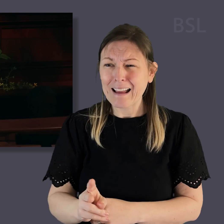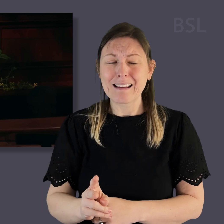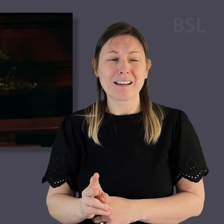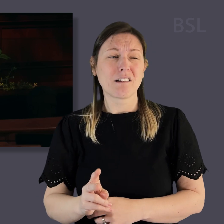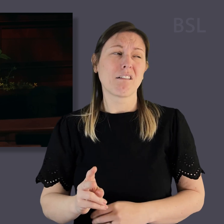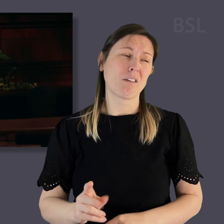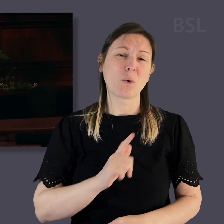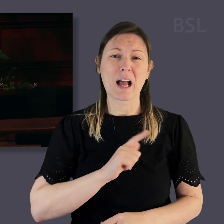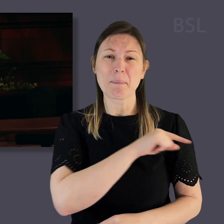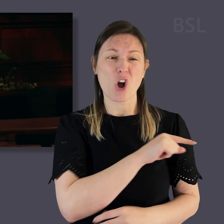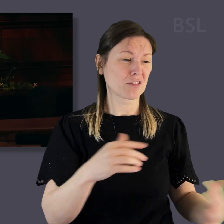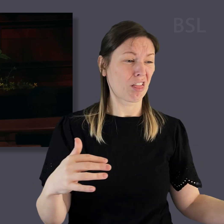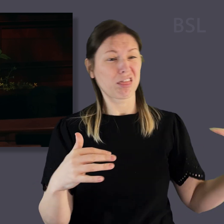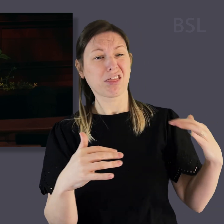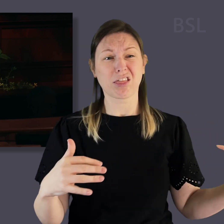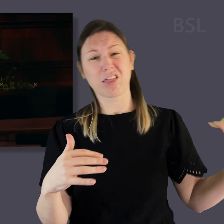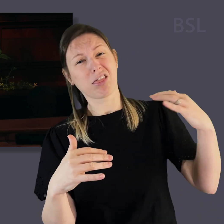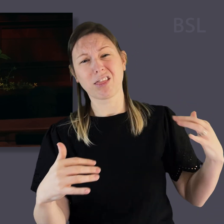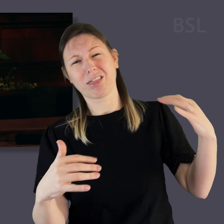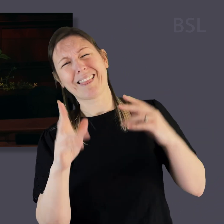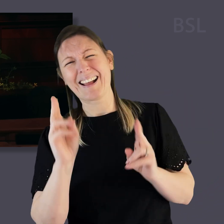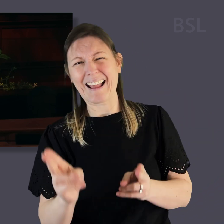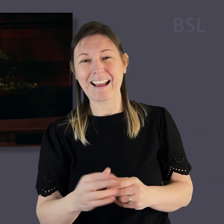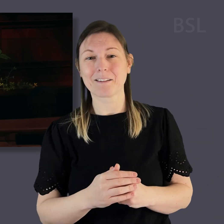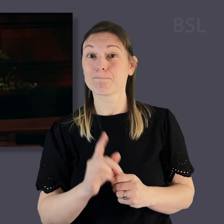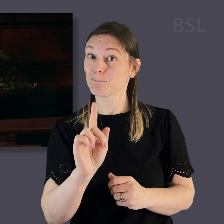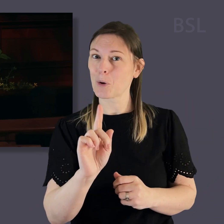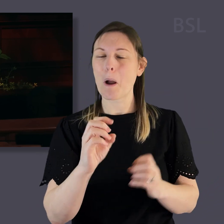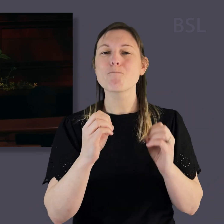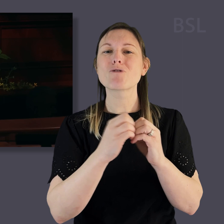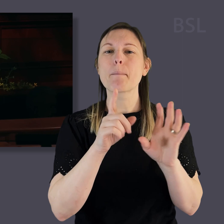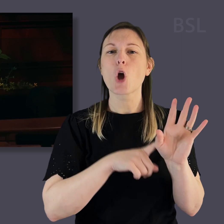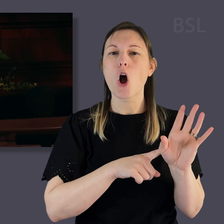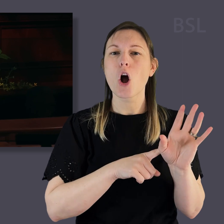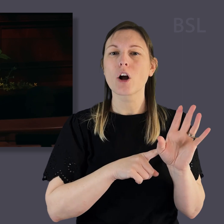without the bells of hell starting to ring . But Brigham Young courageously retorted,